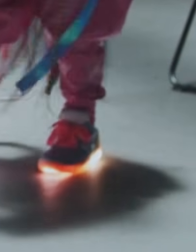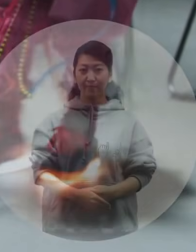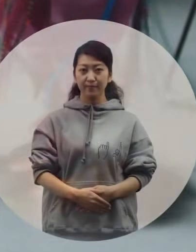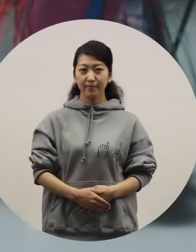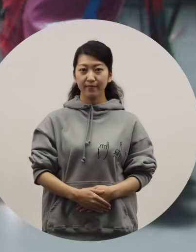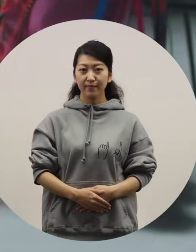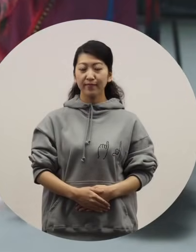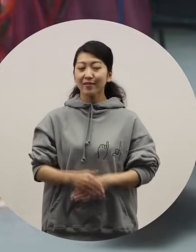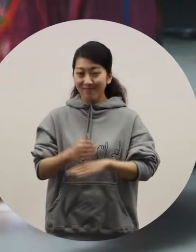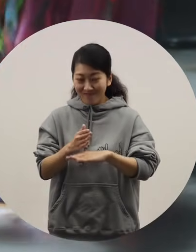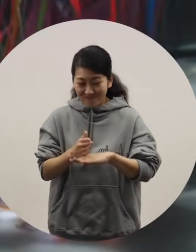[Ochiai] Thank you for dancing.